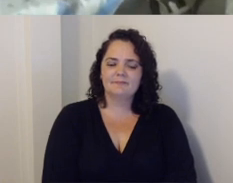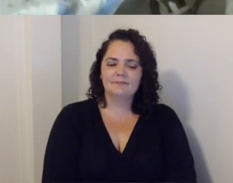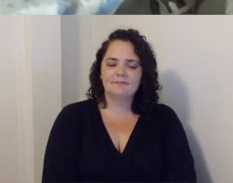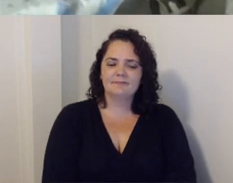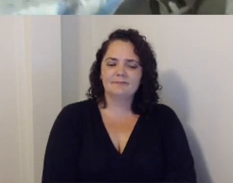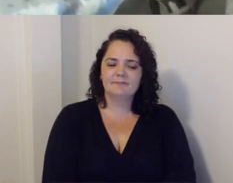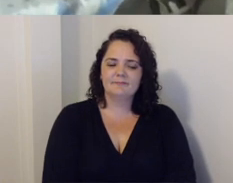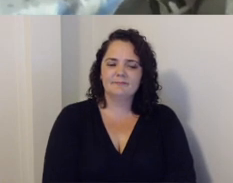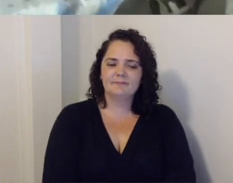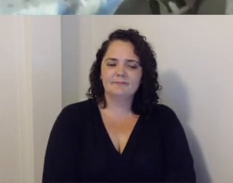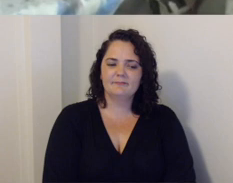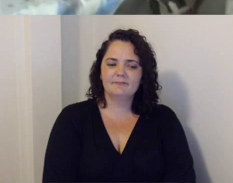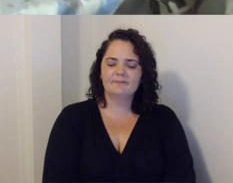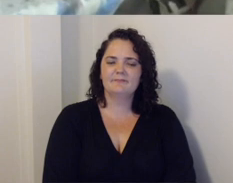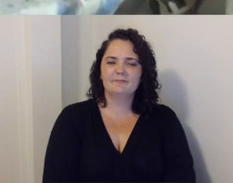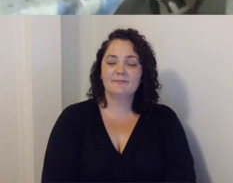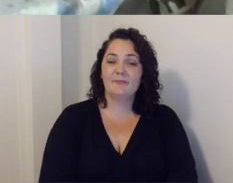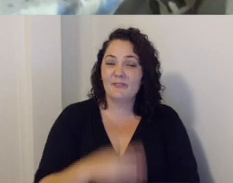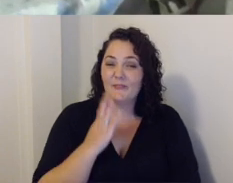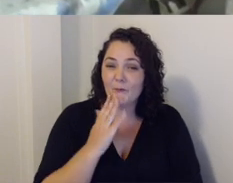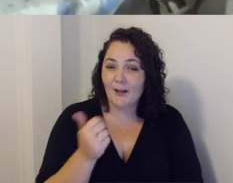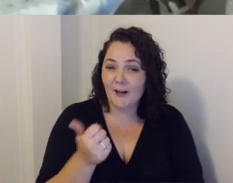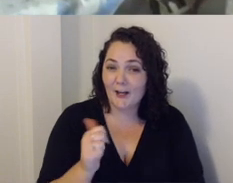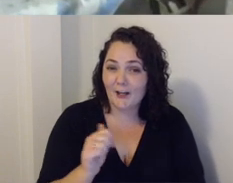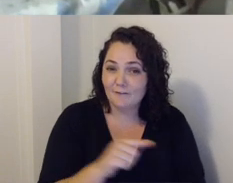keep going at the end of this we're gonna have to wake up I think uh Atticus and Rachel